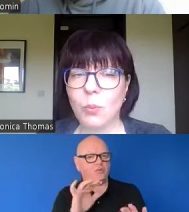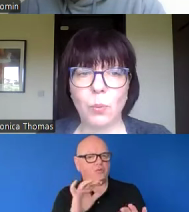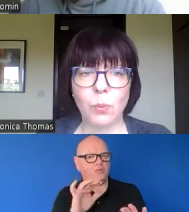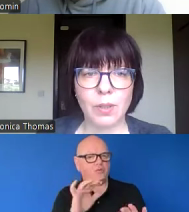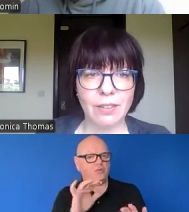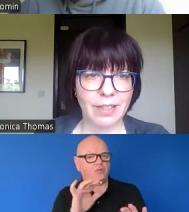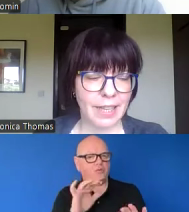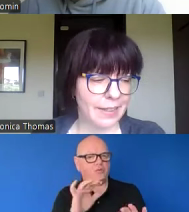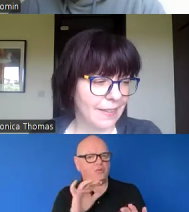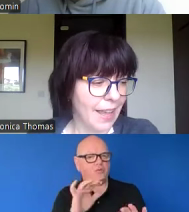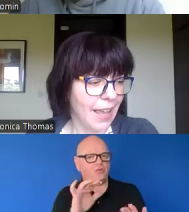Lovely.